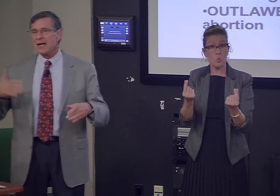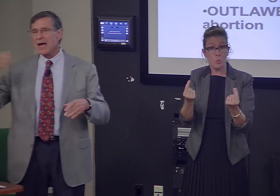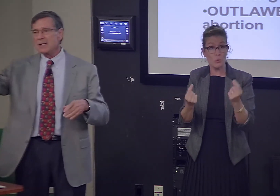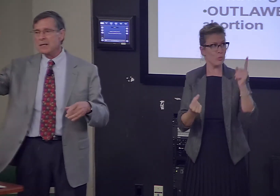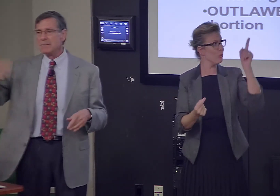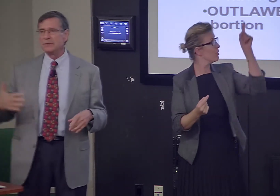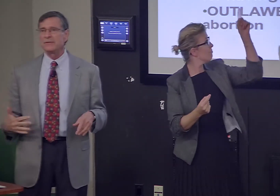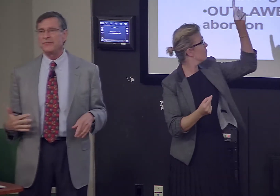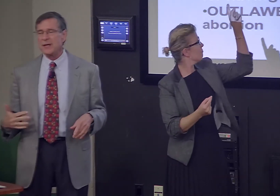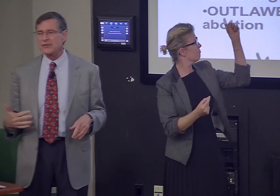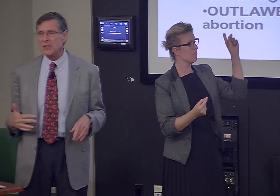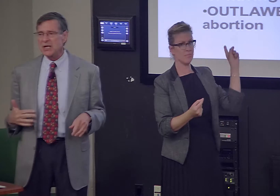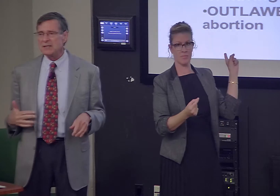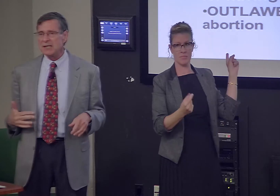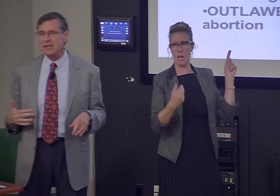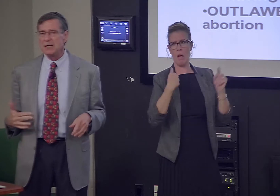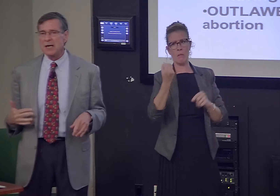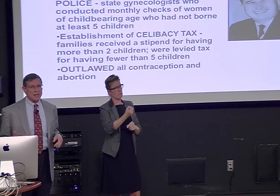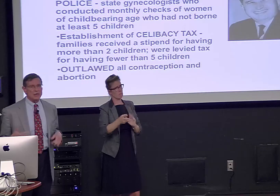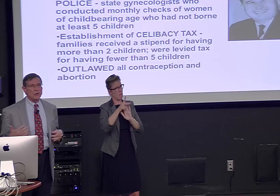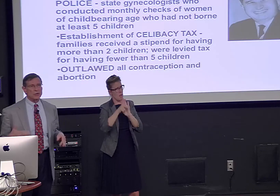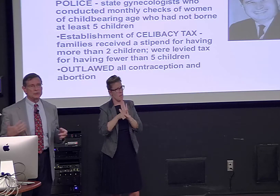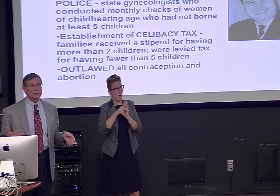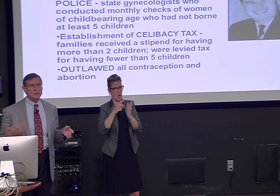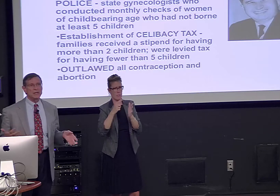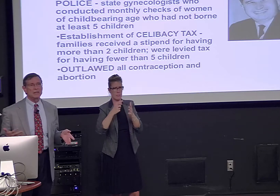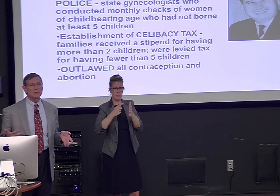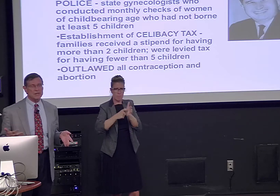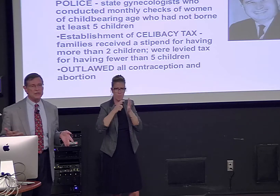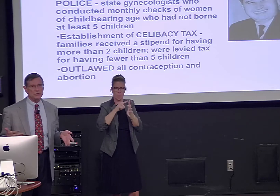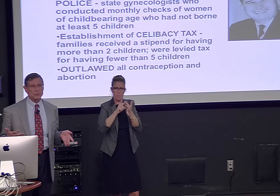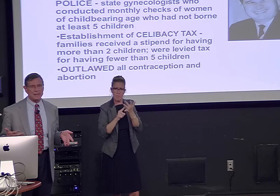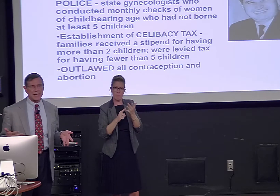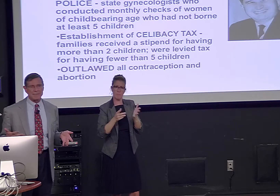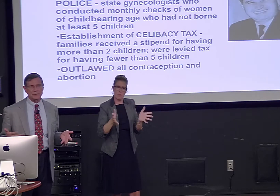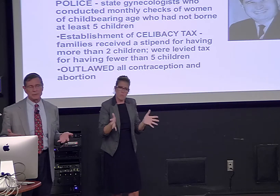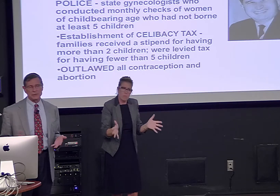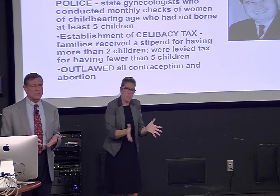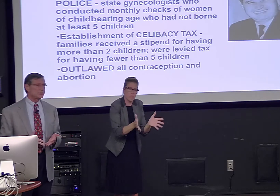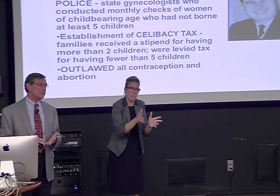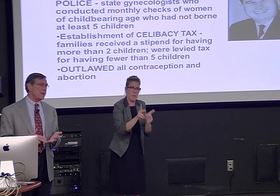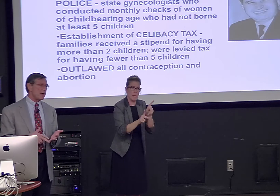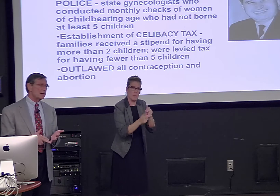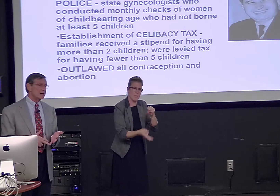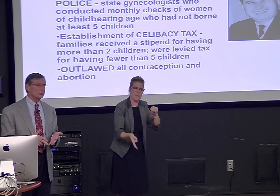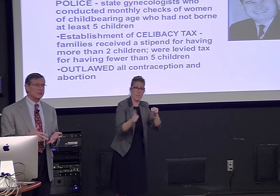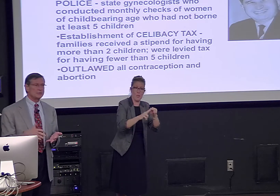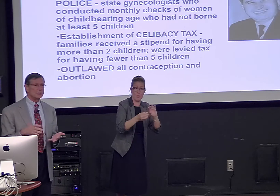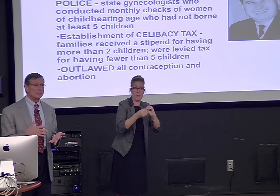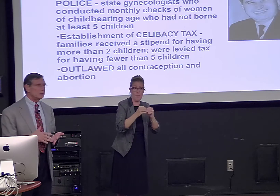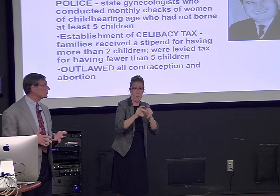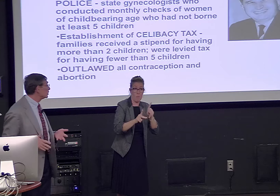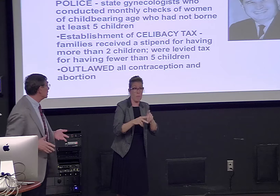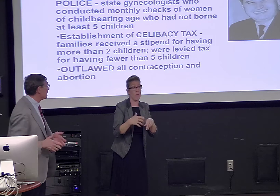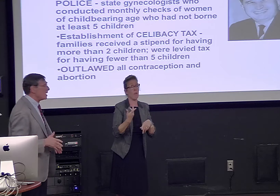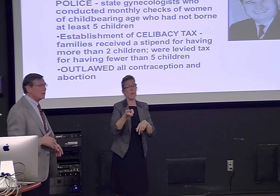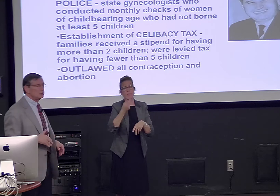that he had a number of things that he did in order to increase human capital, which was to ban contraception and abortion,